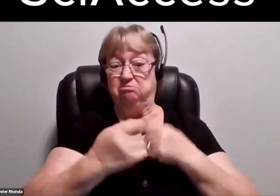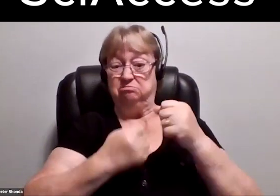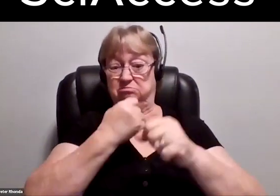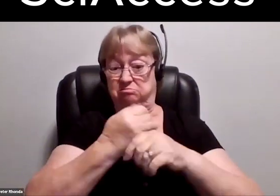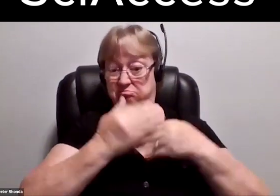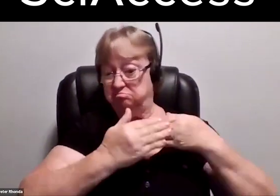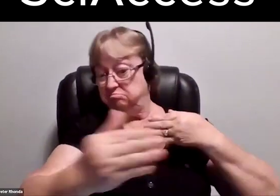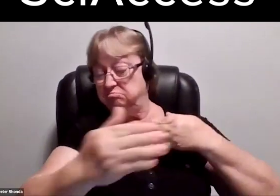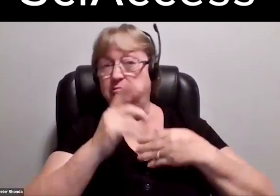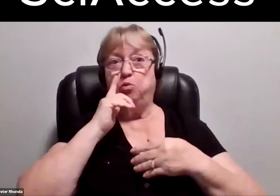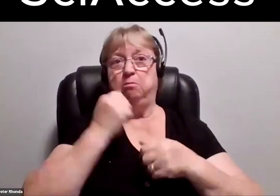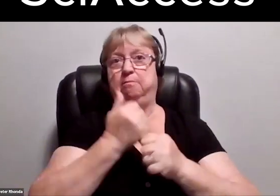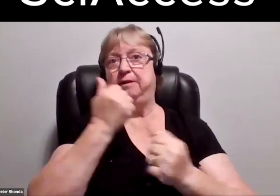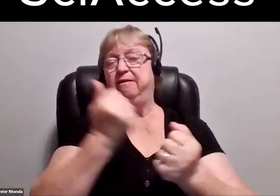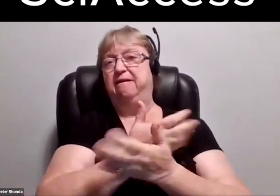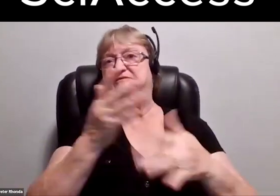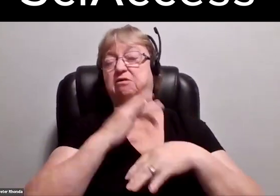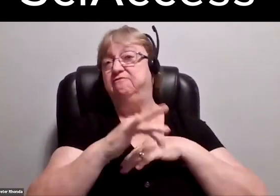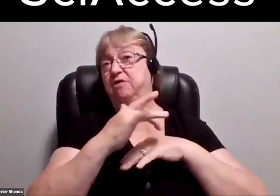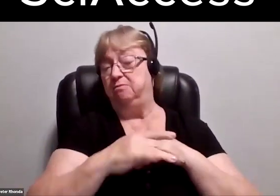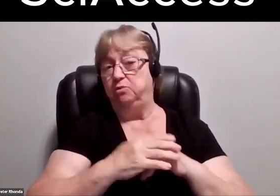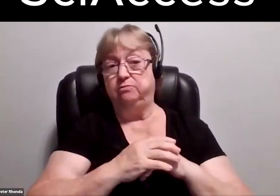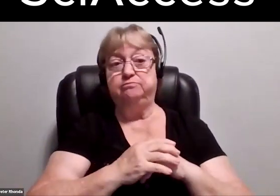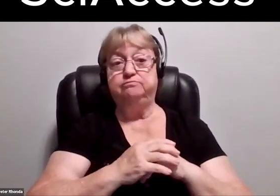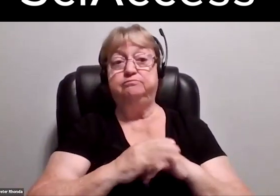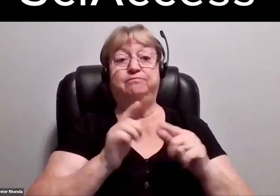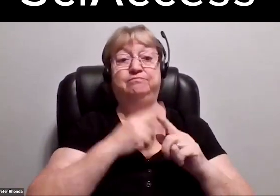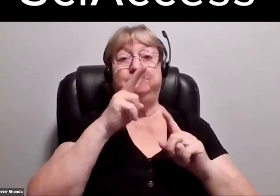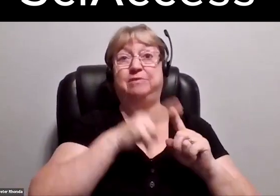freely available and then apply for more funding to scale up